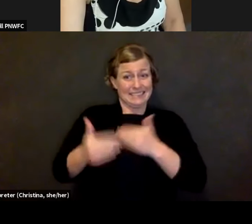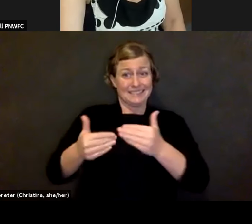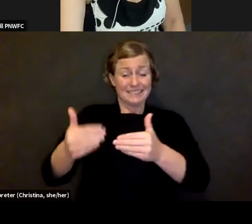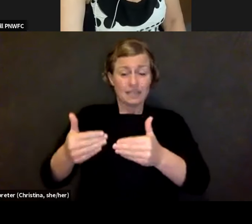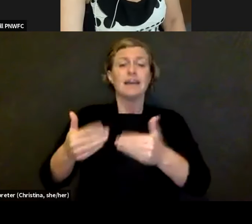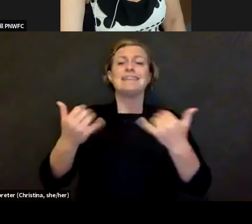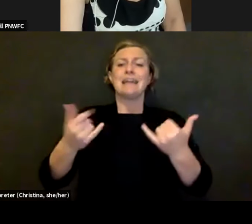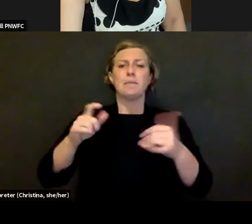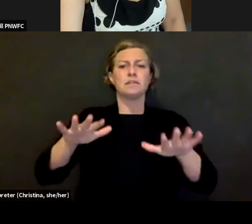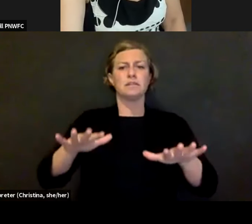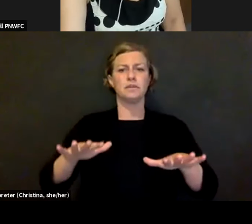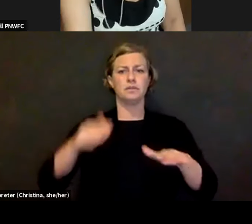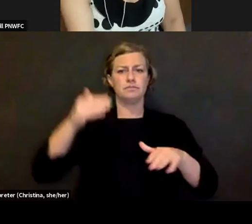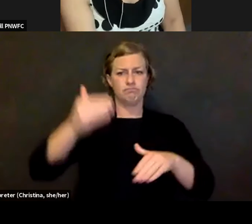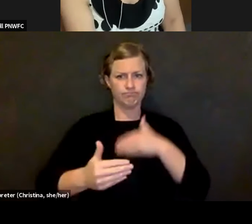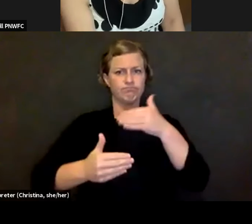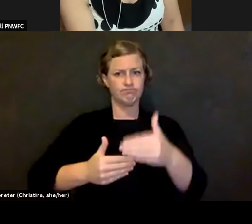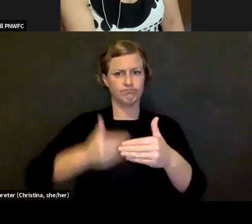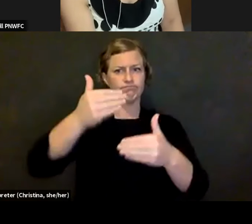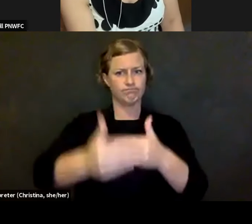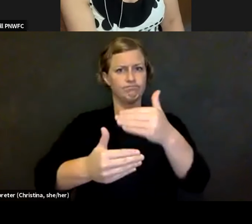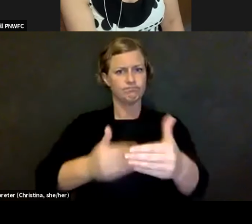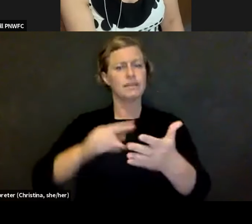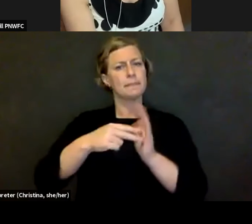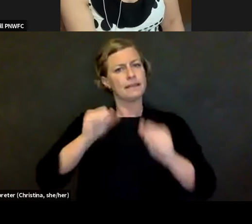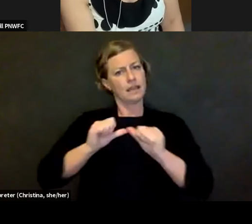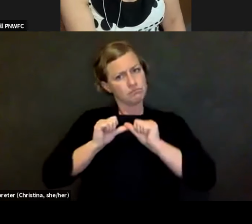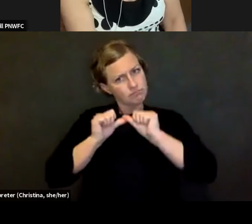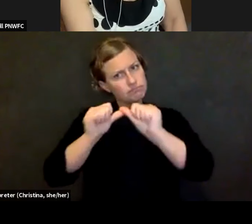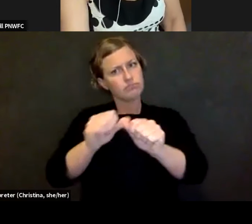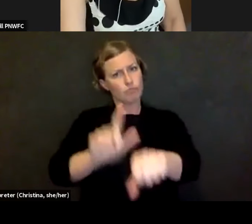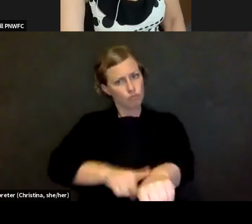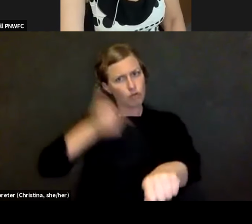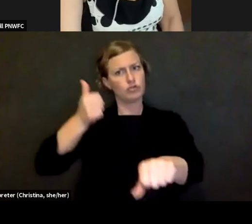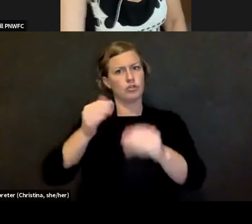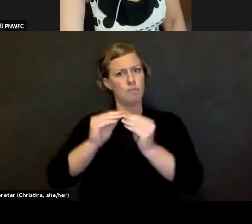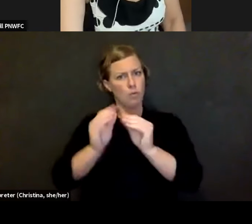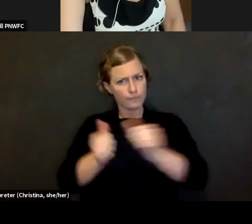healing spaces, because in order to go far, we need to slow down and be there for each other and I think so many times this